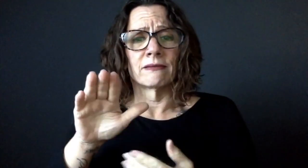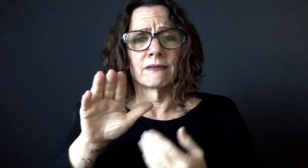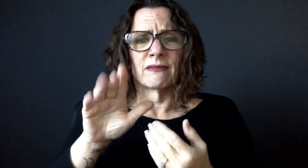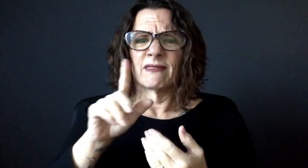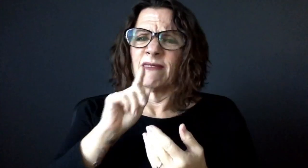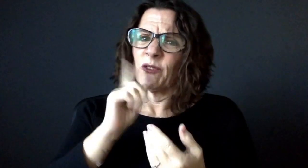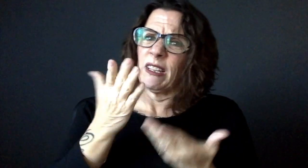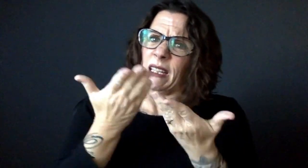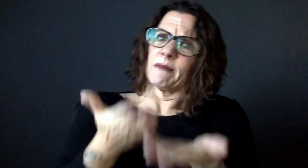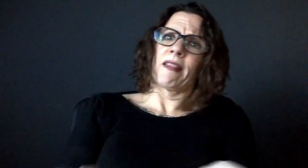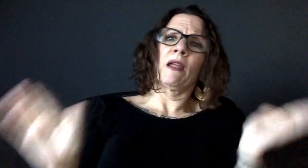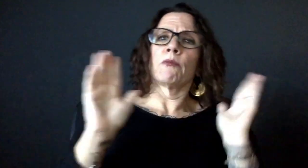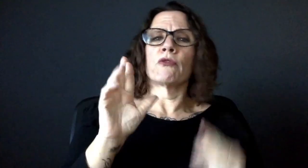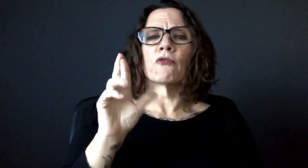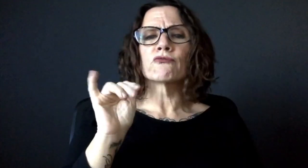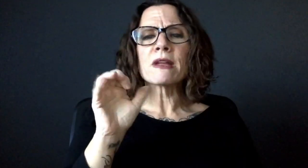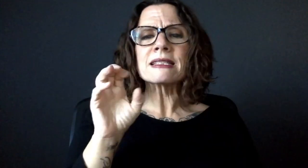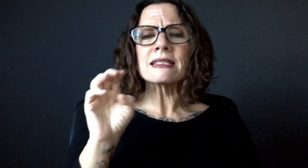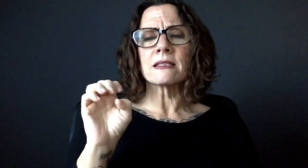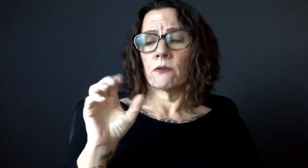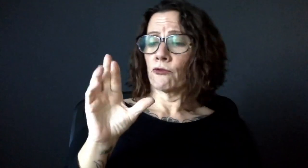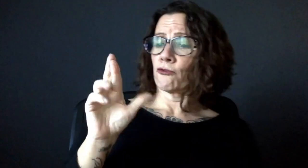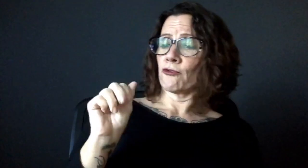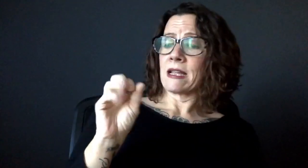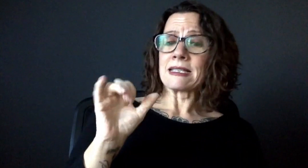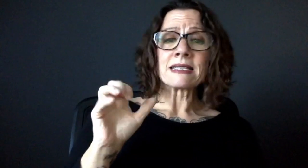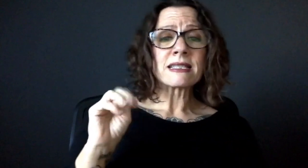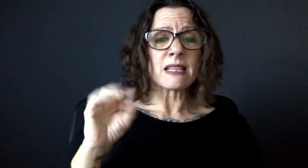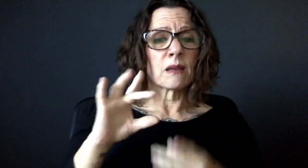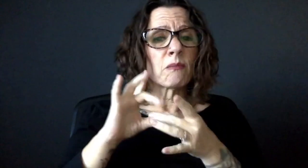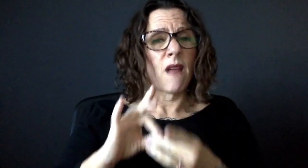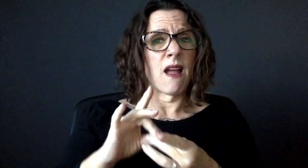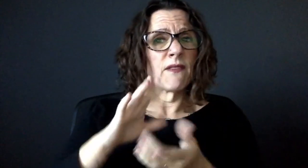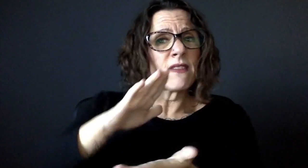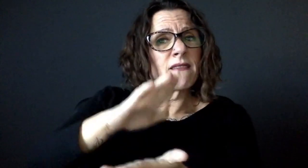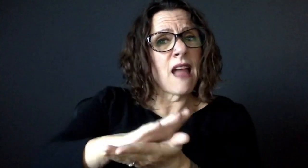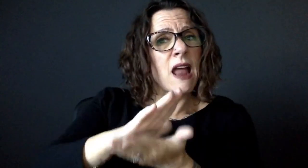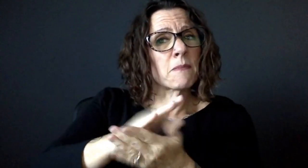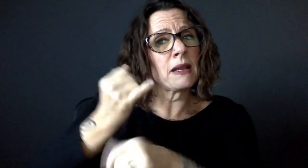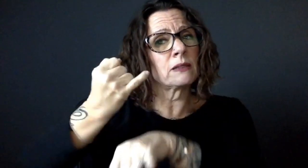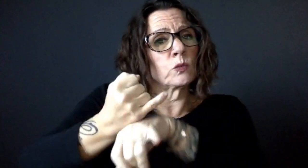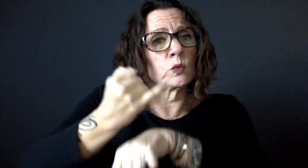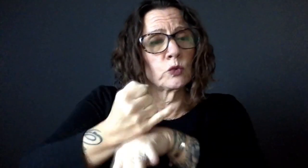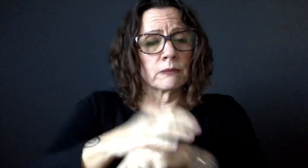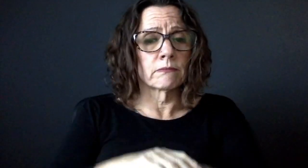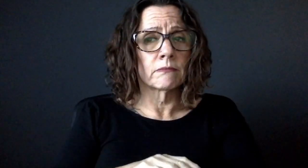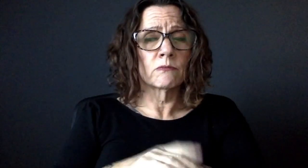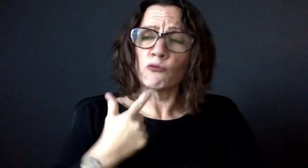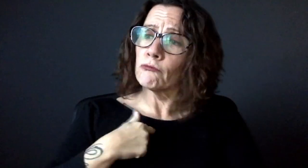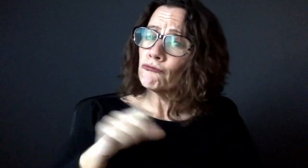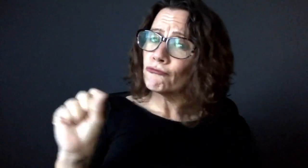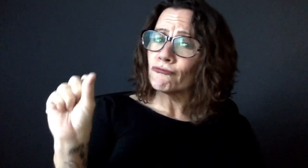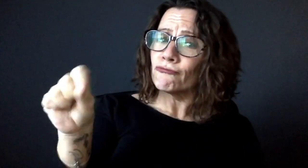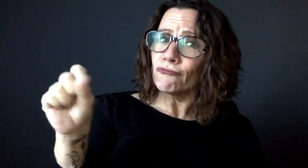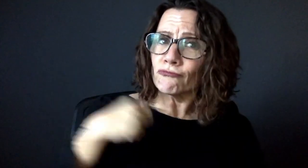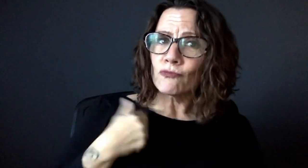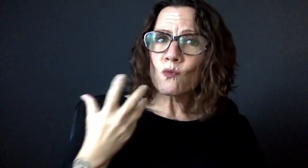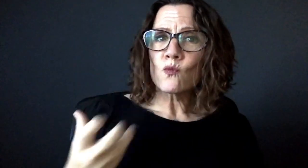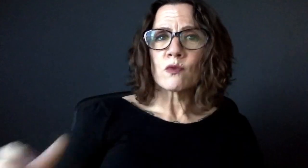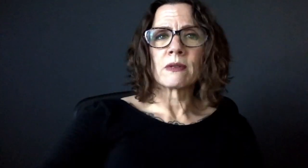passive aggressive liberal racism of the academe, so I agreed.